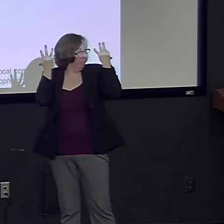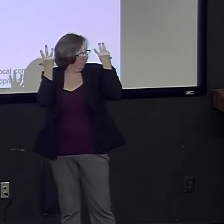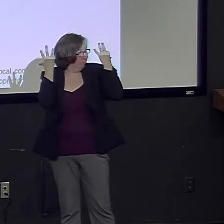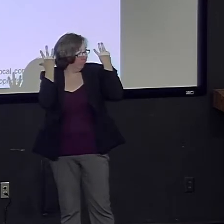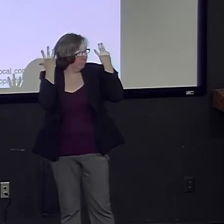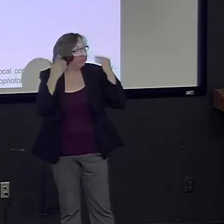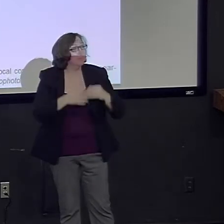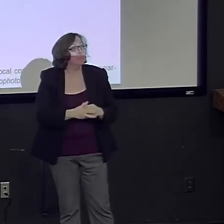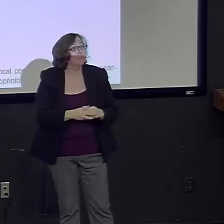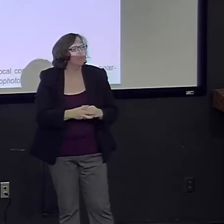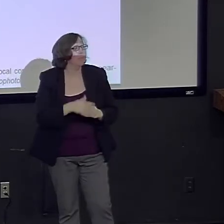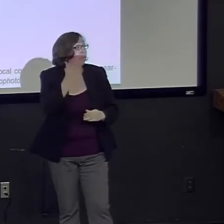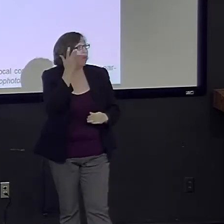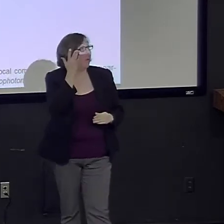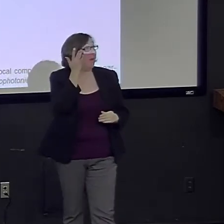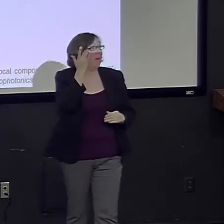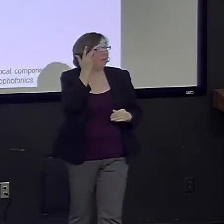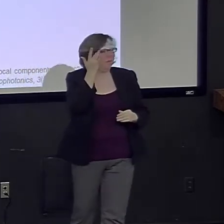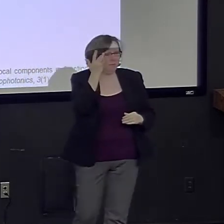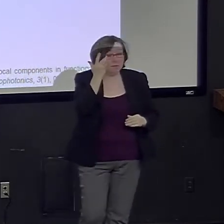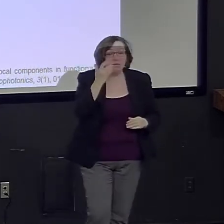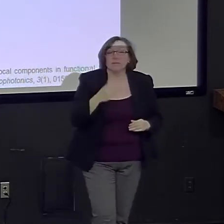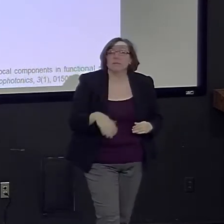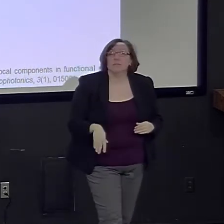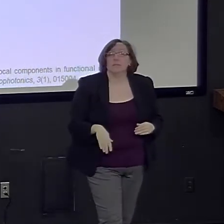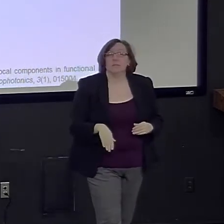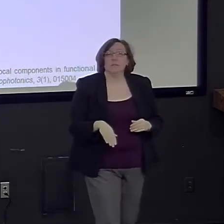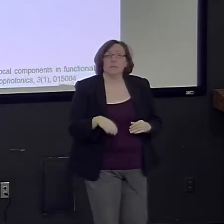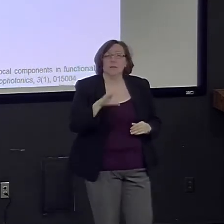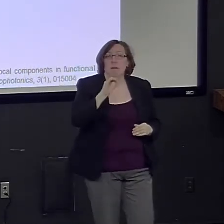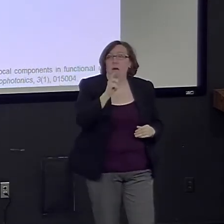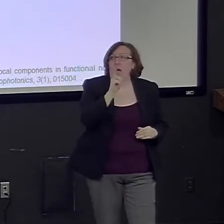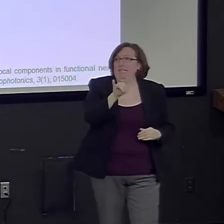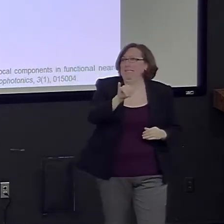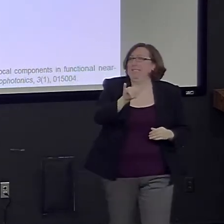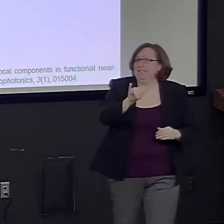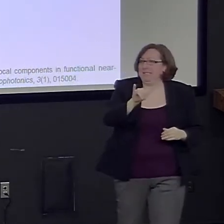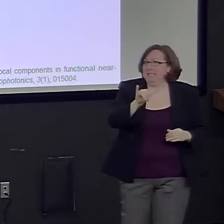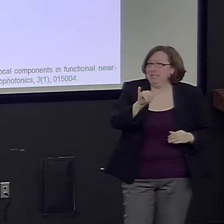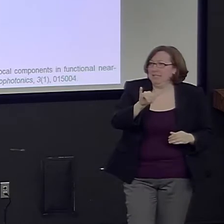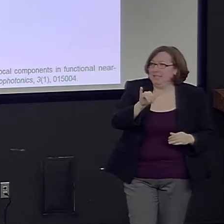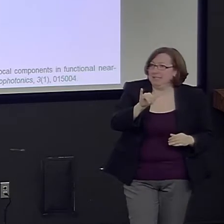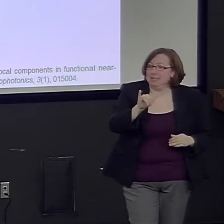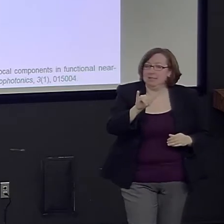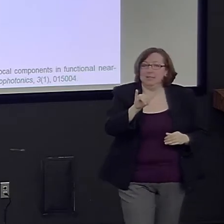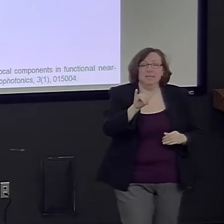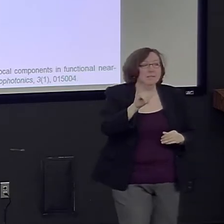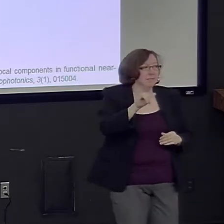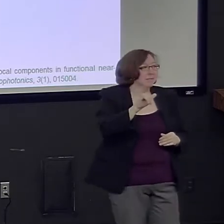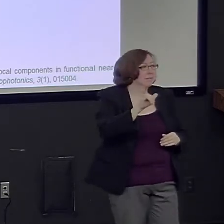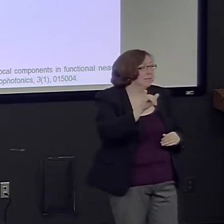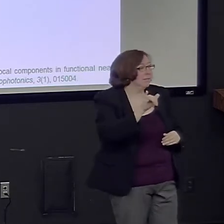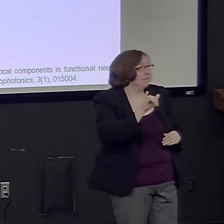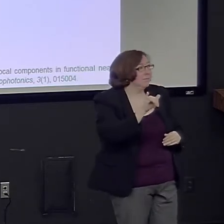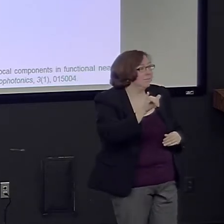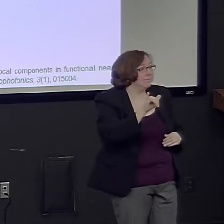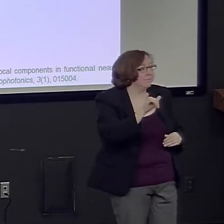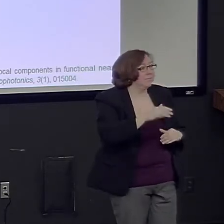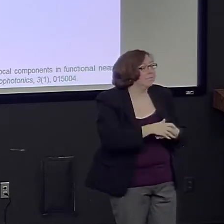That is because the oxyhemoglobin signal is being read by the systemic effects of blood flow,